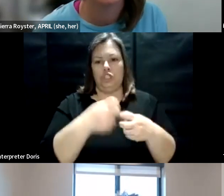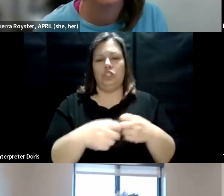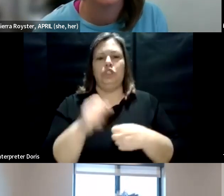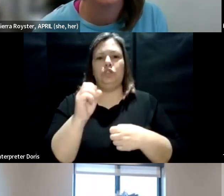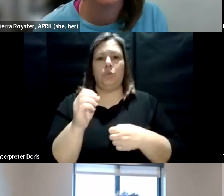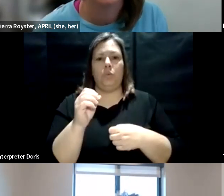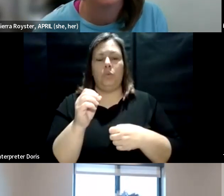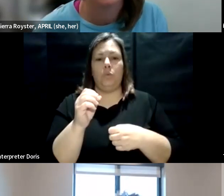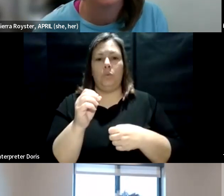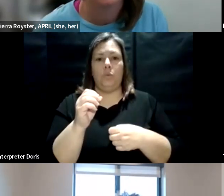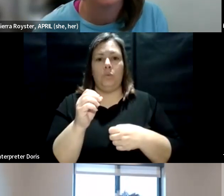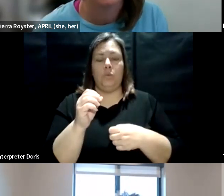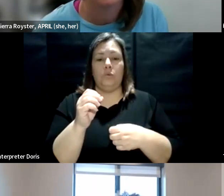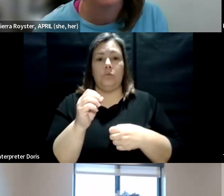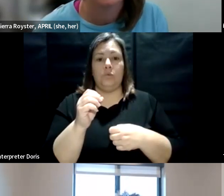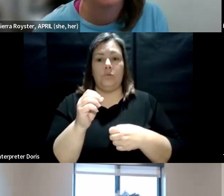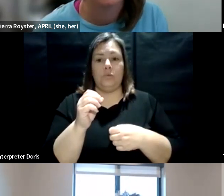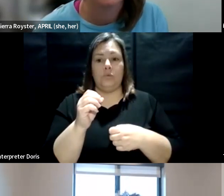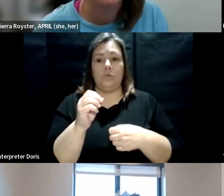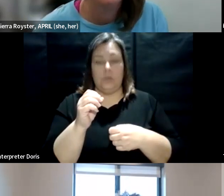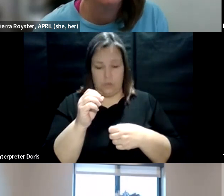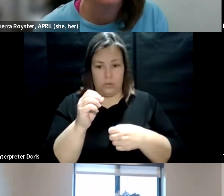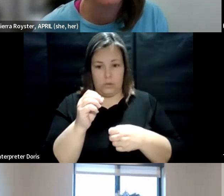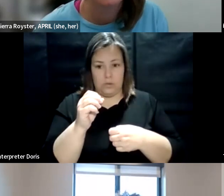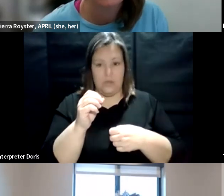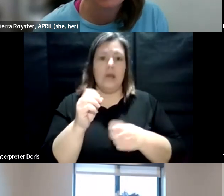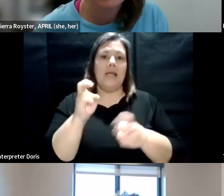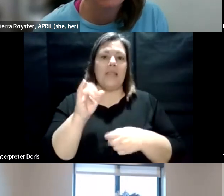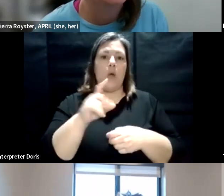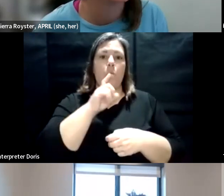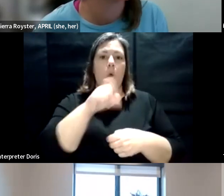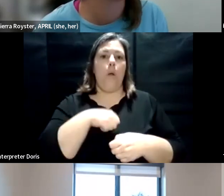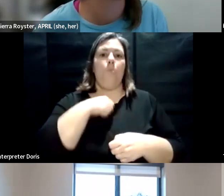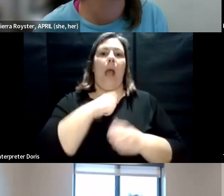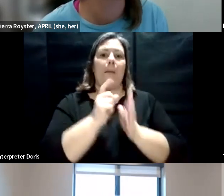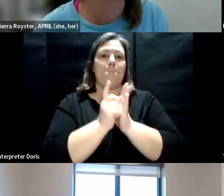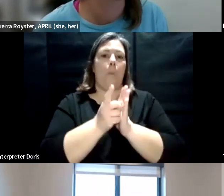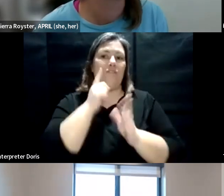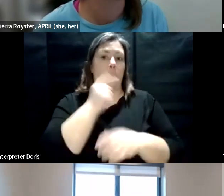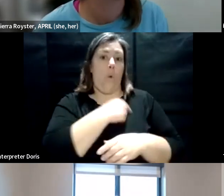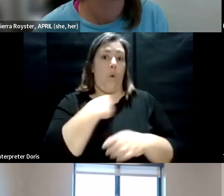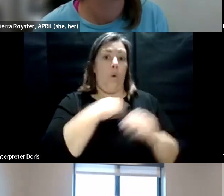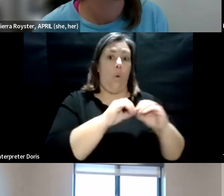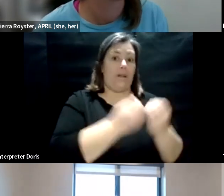They know where to find individuals that are having significant right issues.